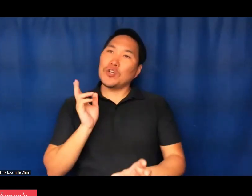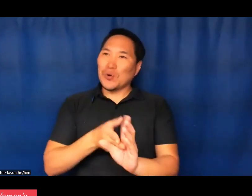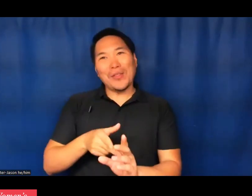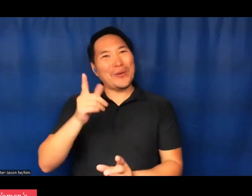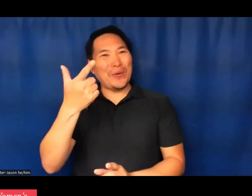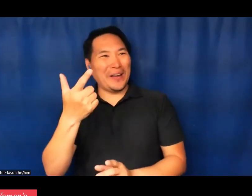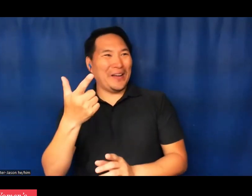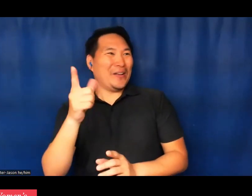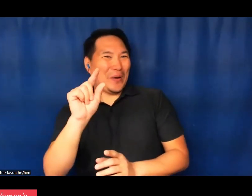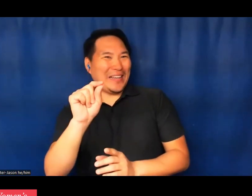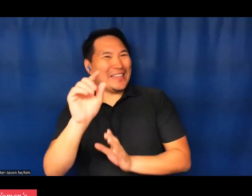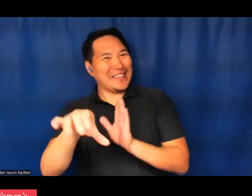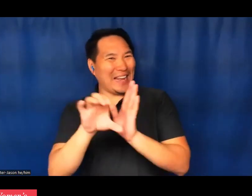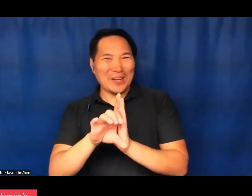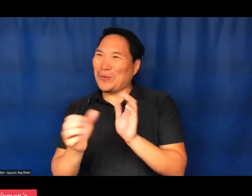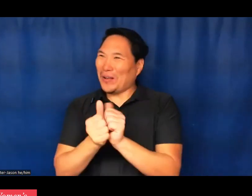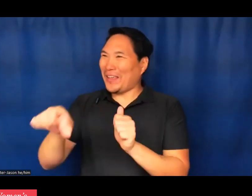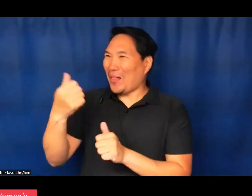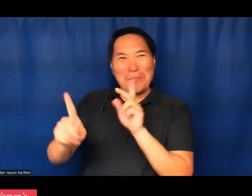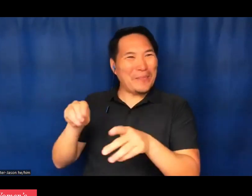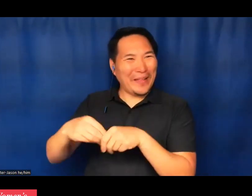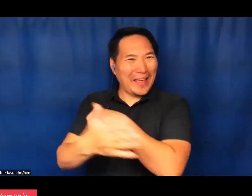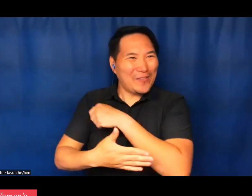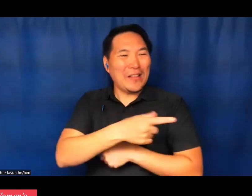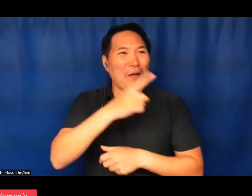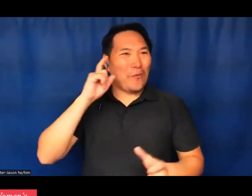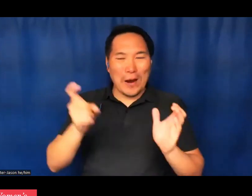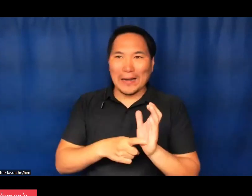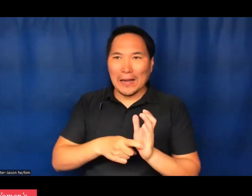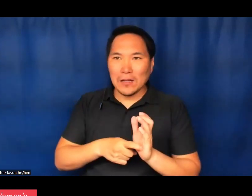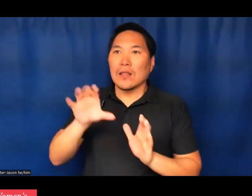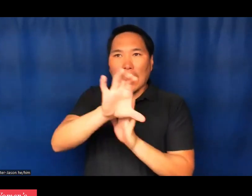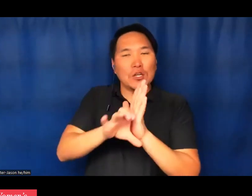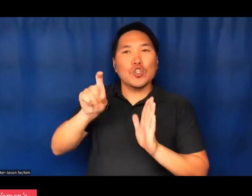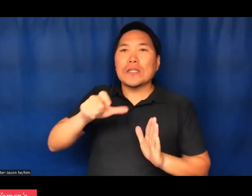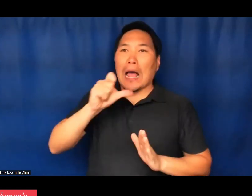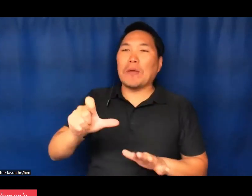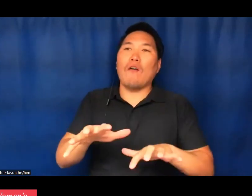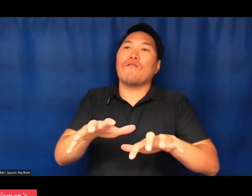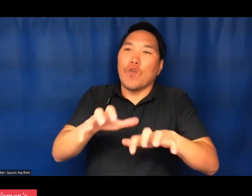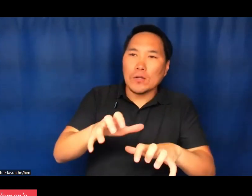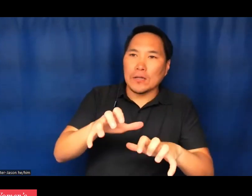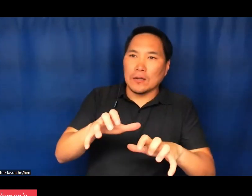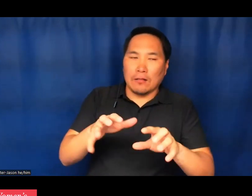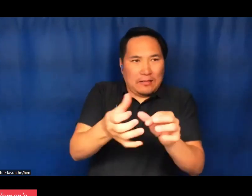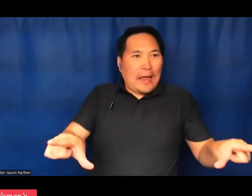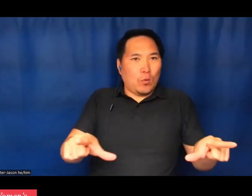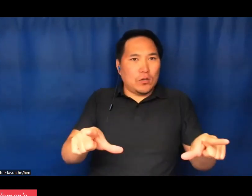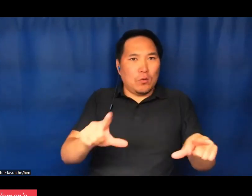of the country and recognize the concentrate stewing was not frozen either a time of ratification